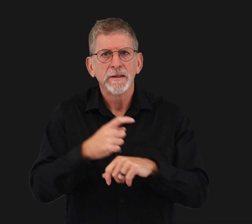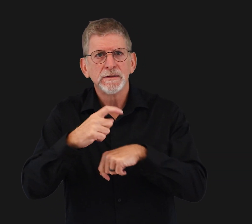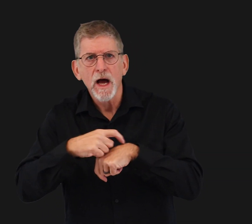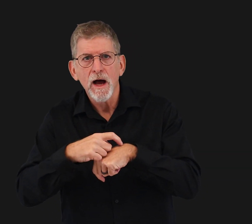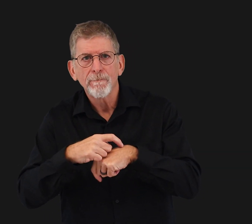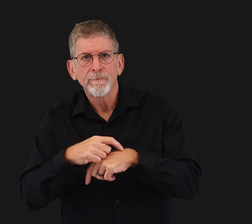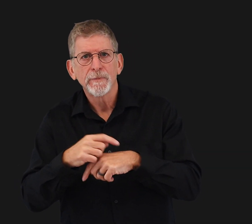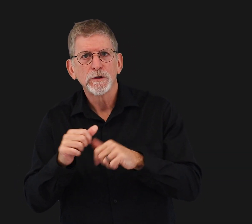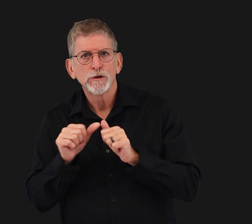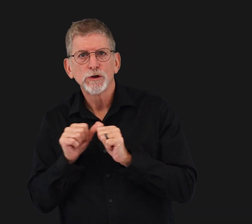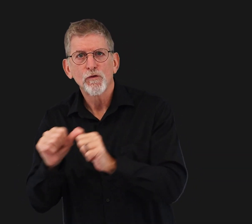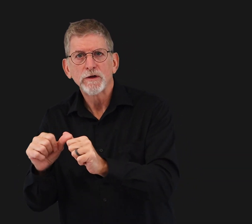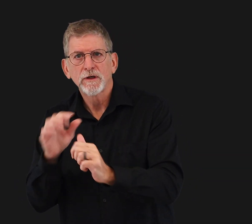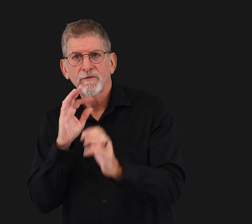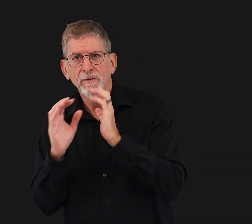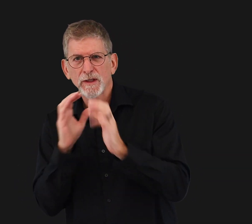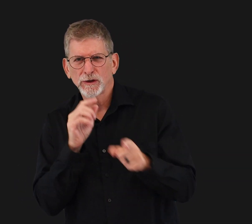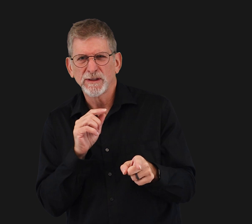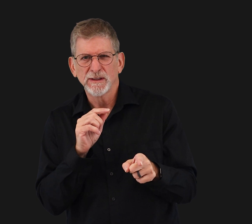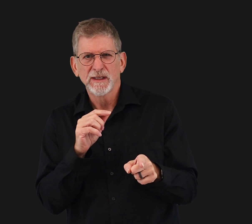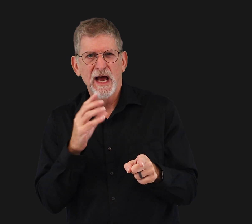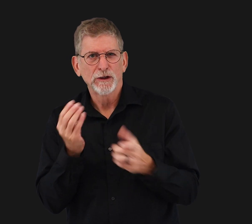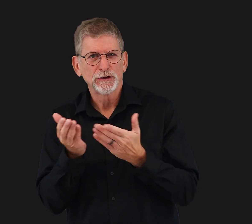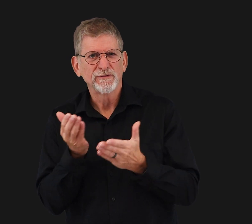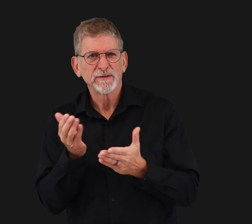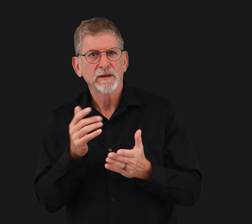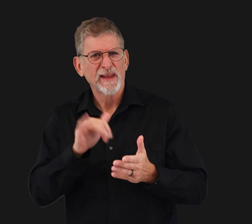time, and duration of our communications and services —